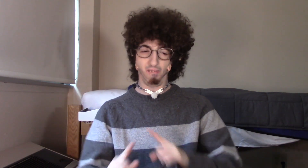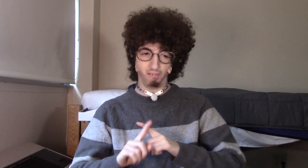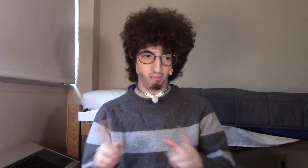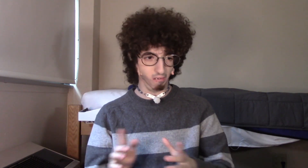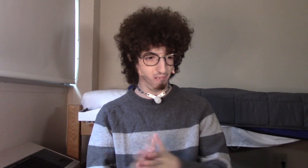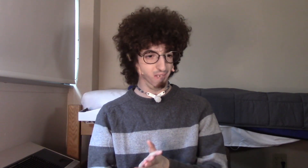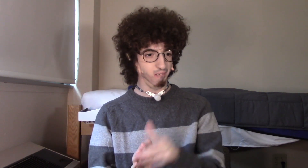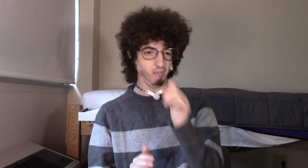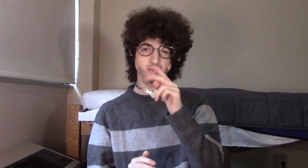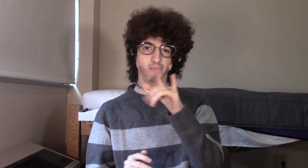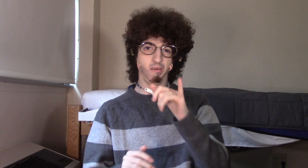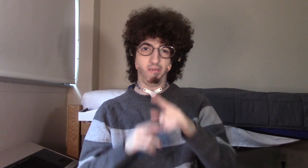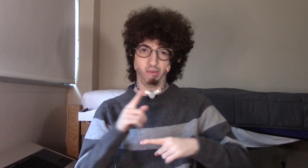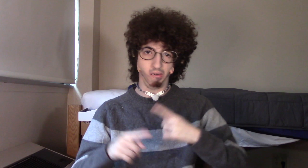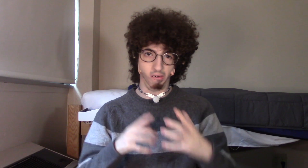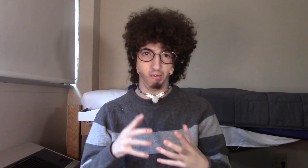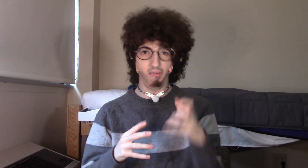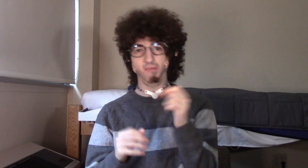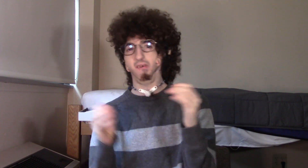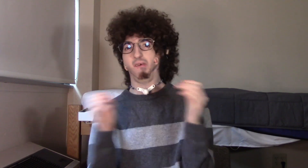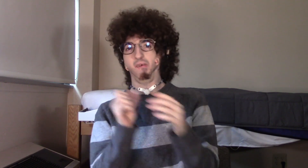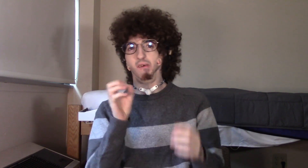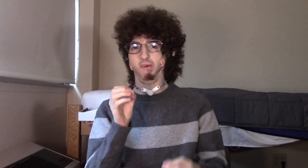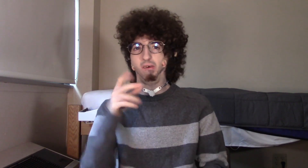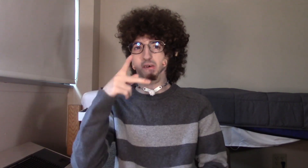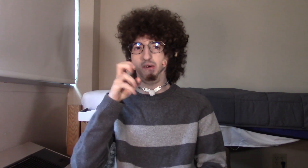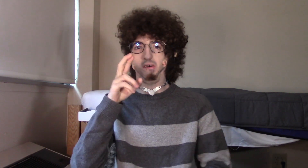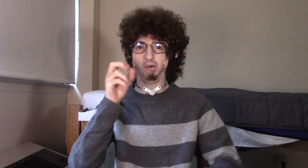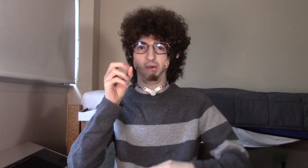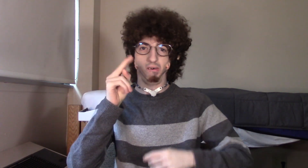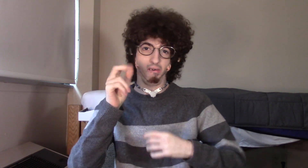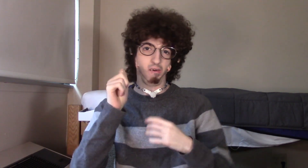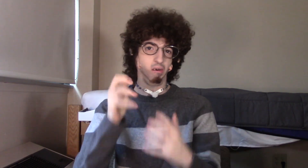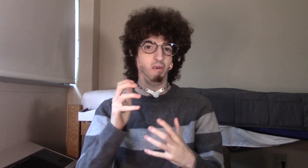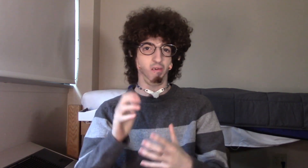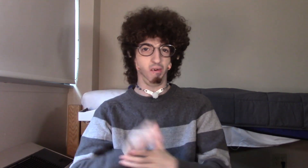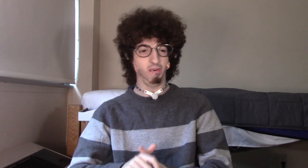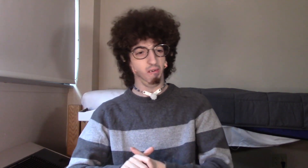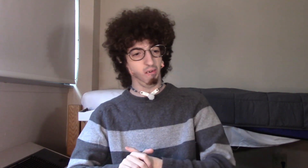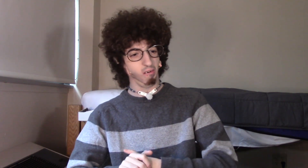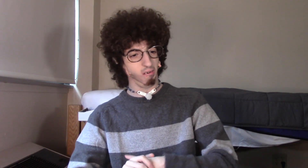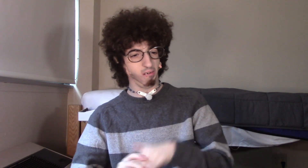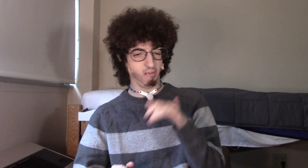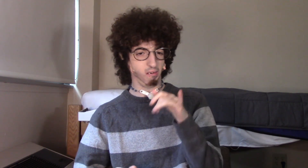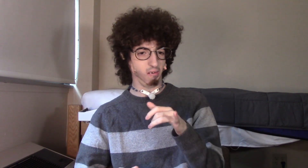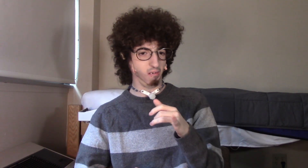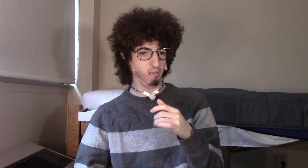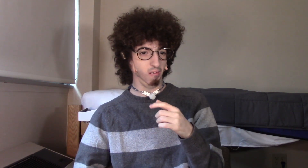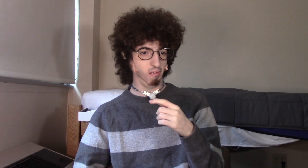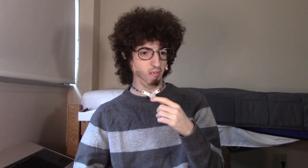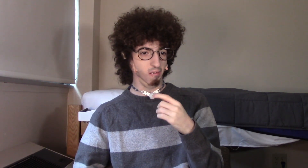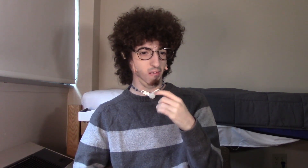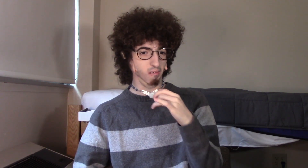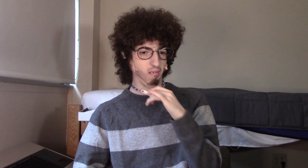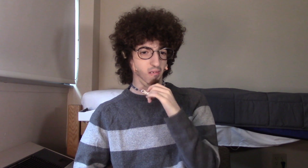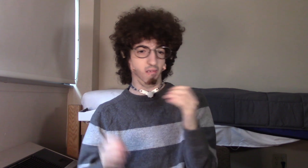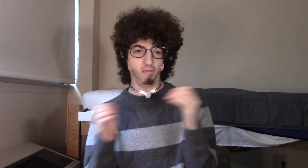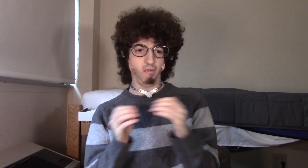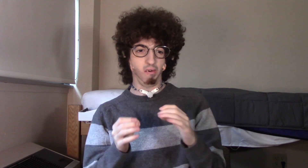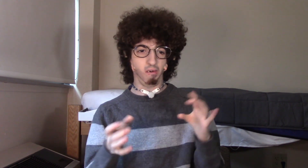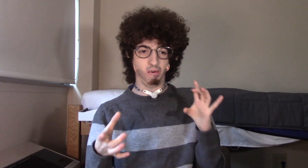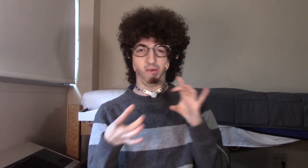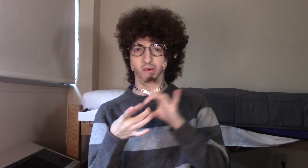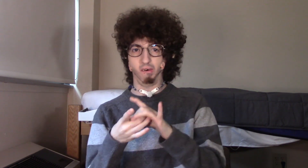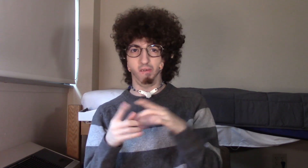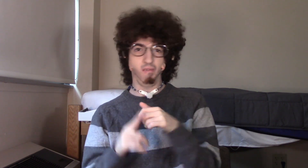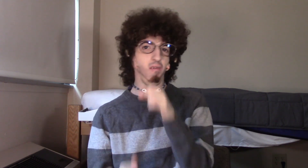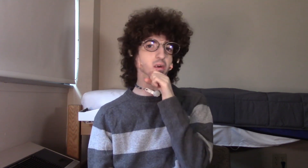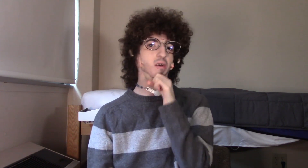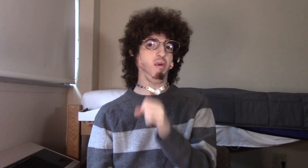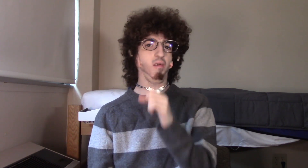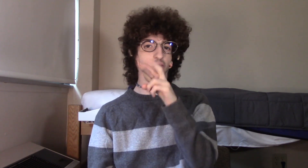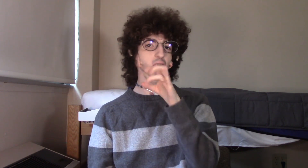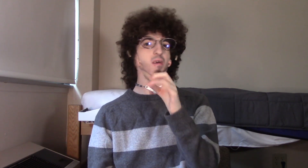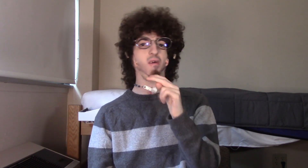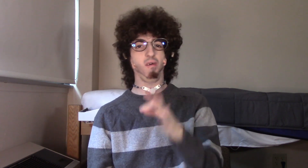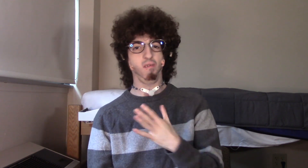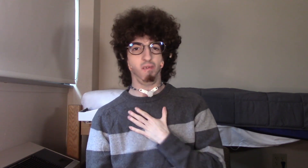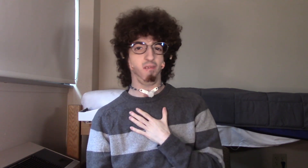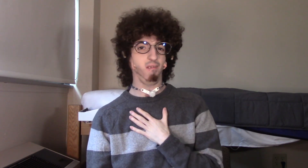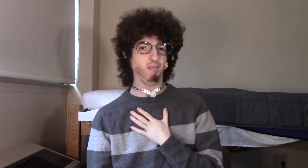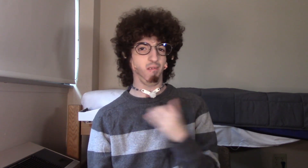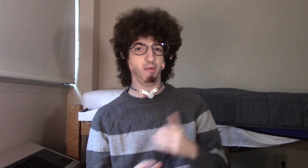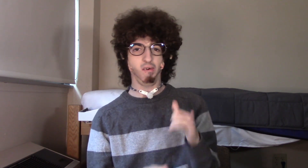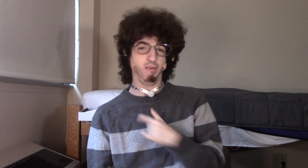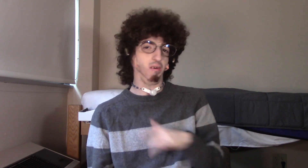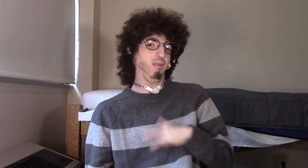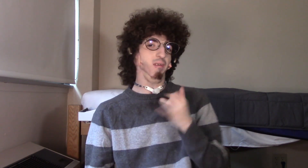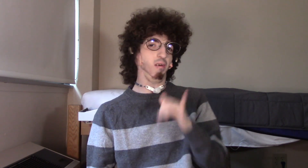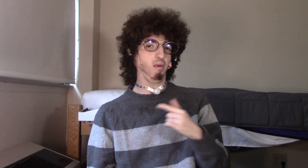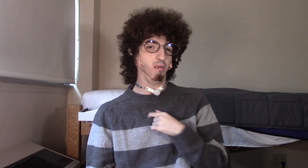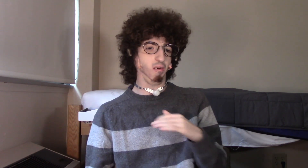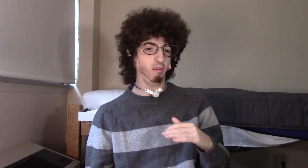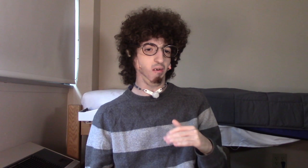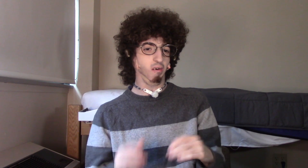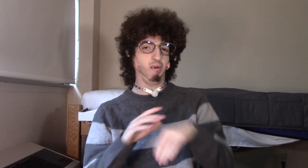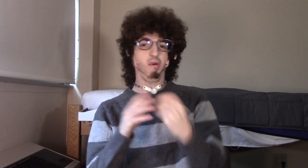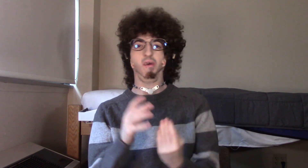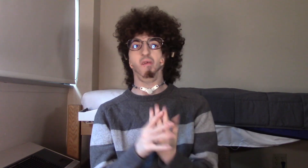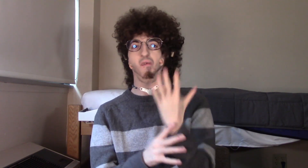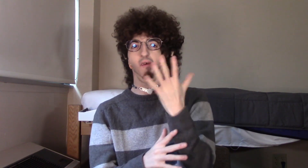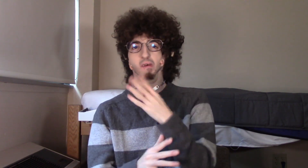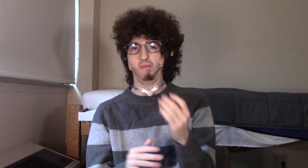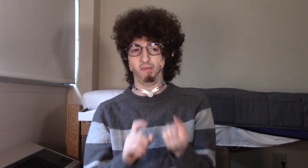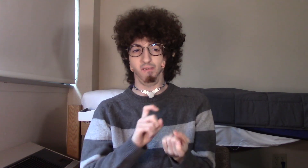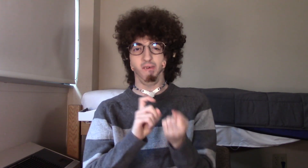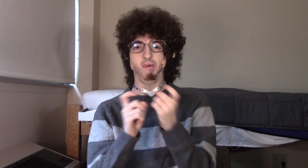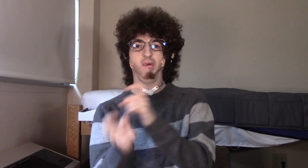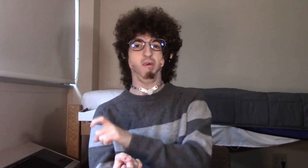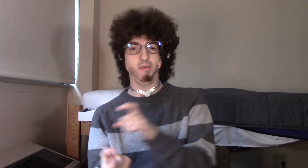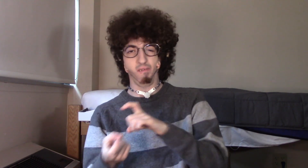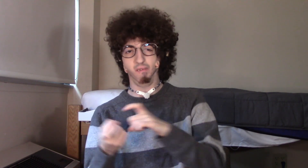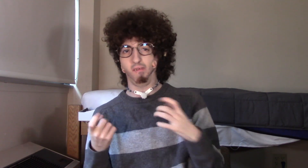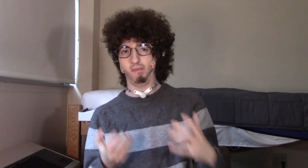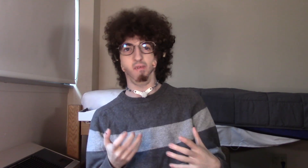But Andy Signs was more so a persona that's more tied to an old version of me that I feel I've outgrown and changed from